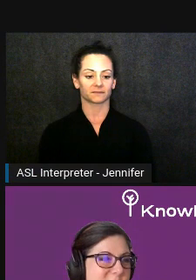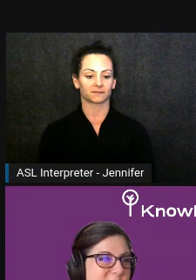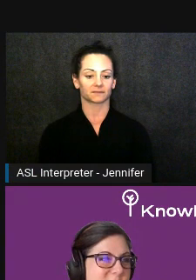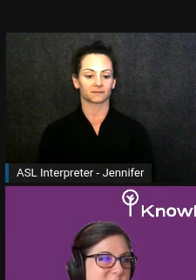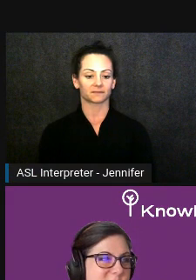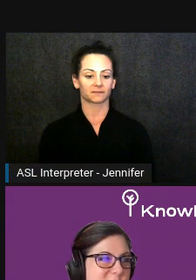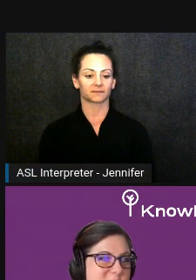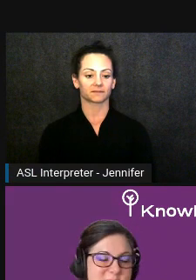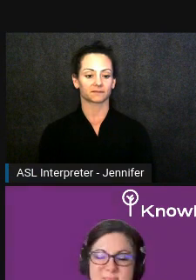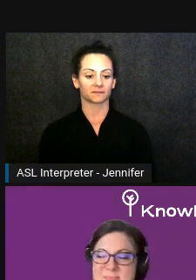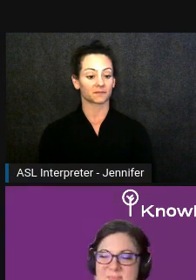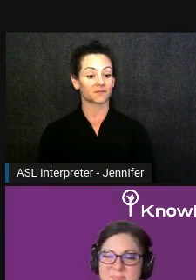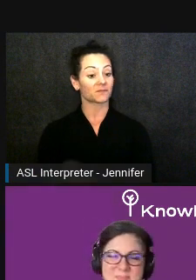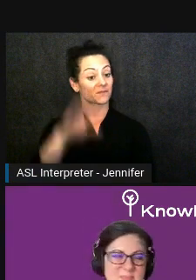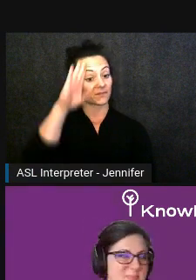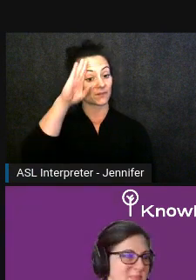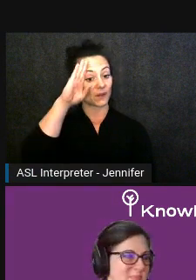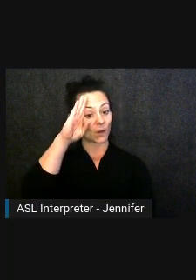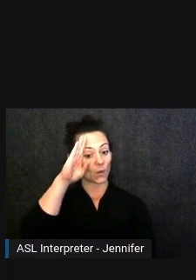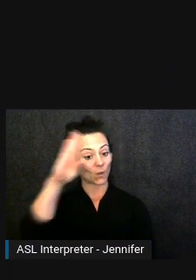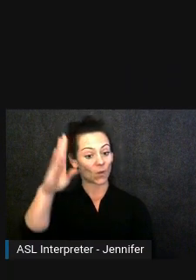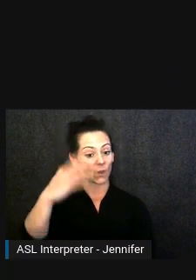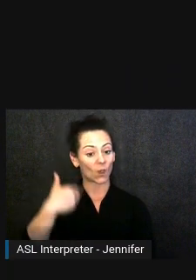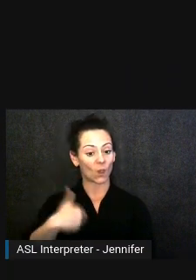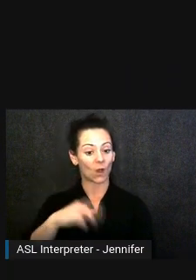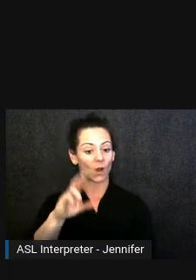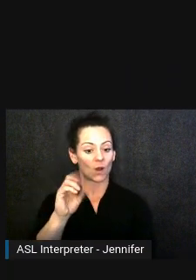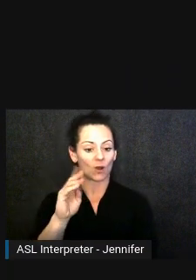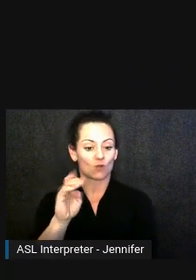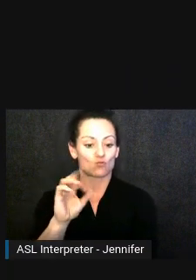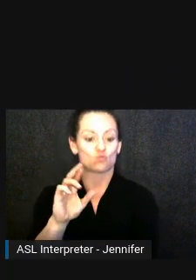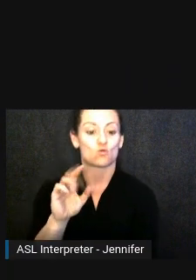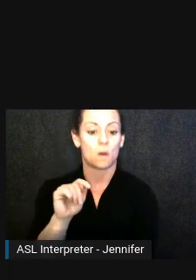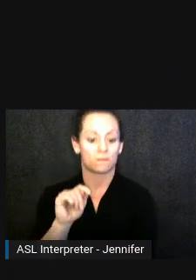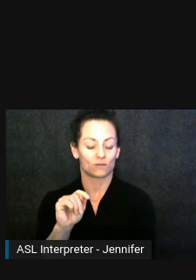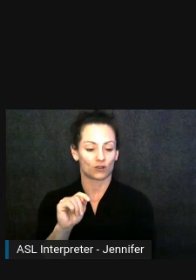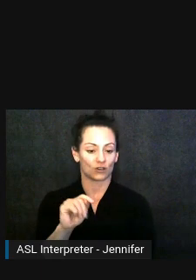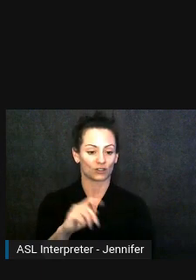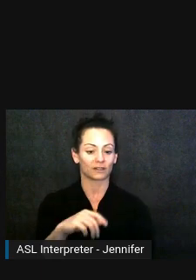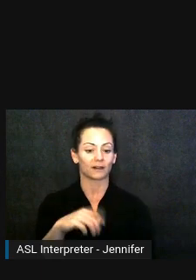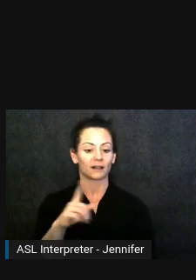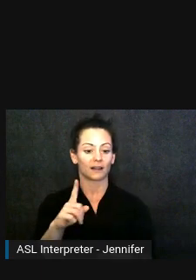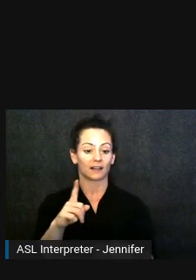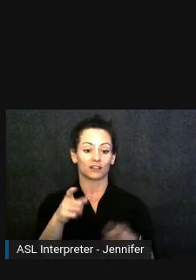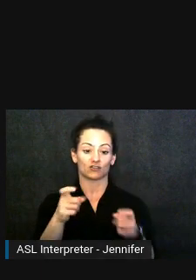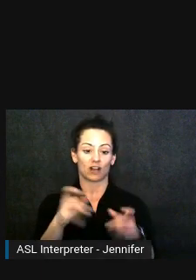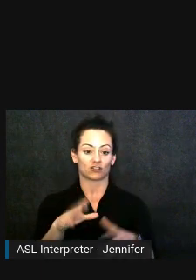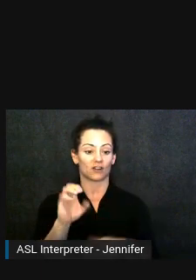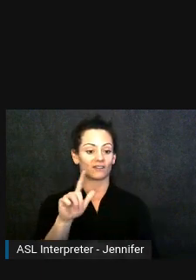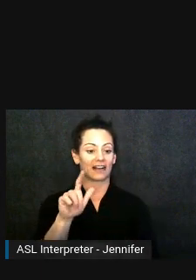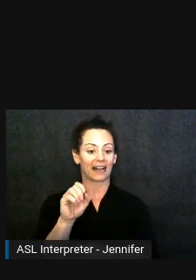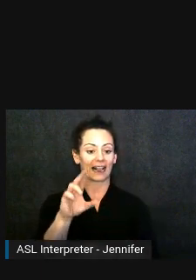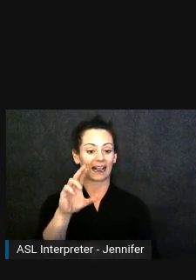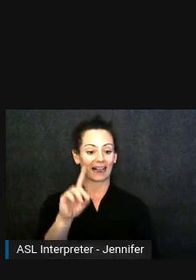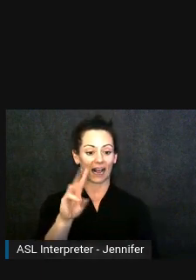Hello, everyone. I'm Robert Jacobi, Director of WordPress at Cloudways, and it's my great pleasure to talk about